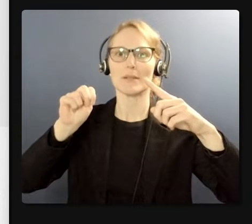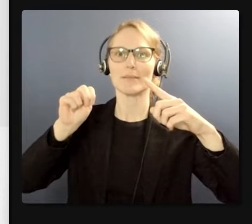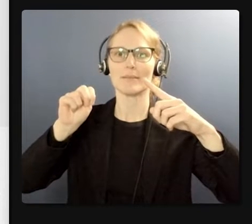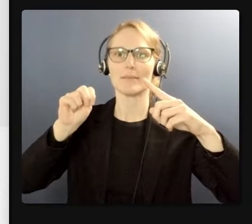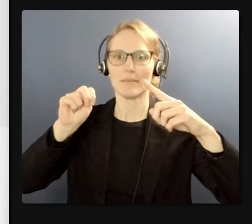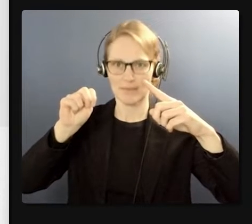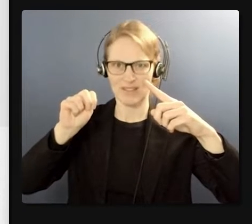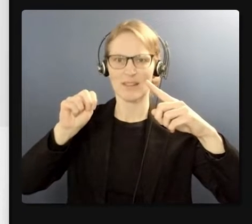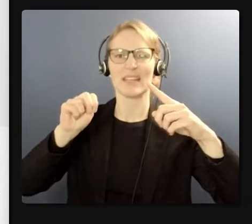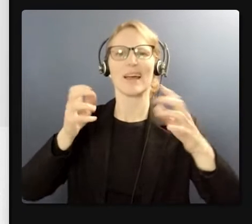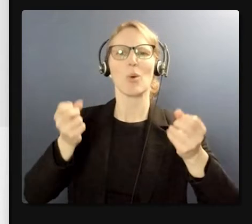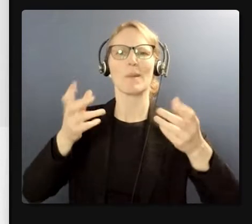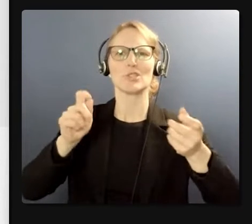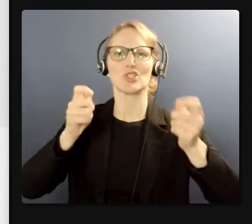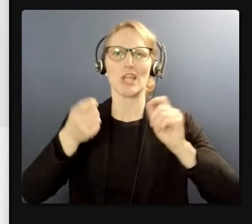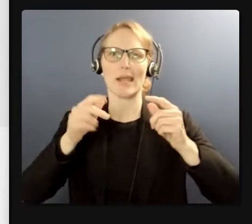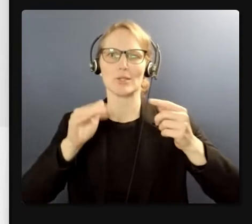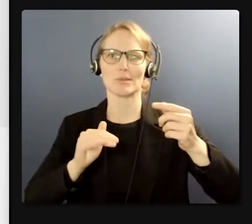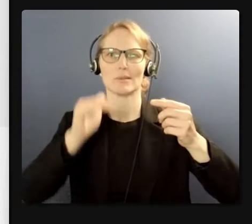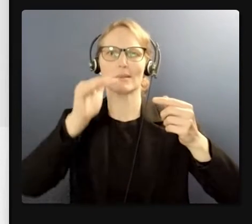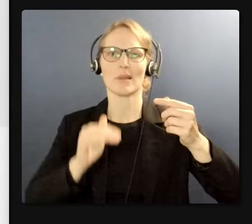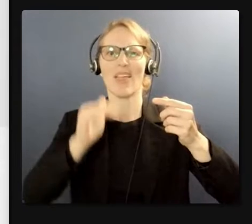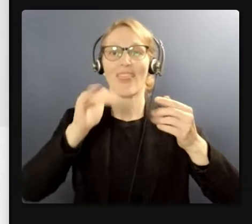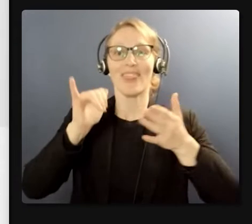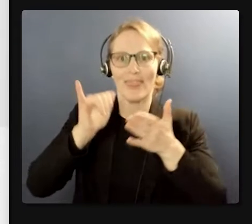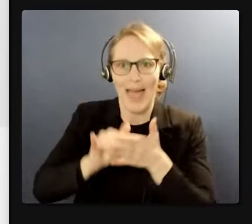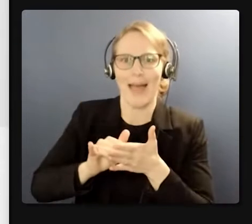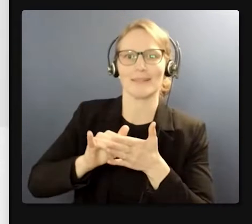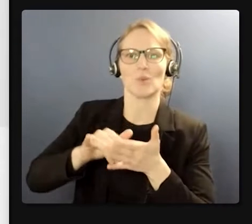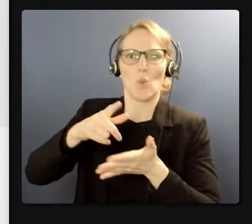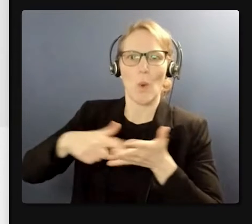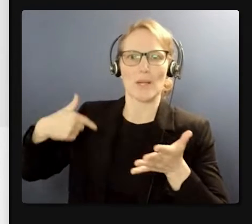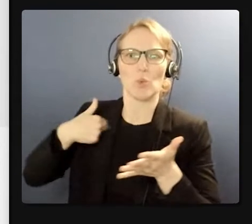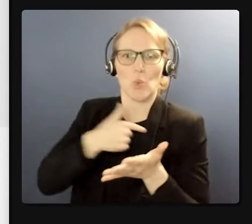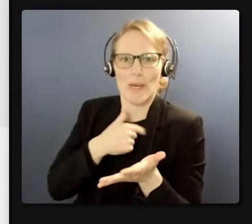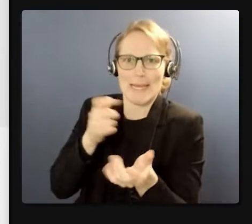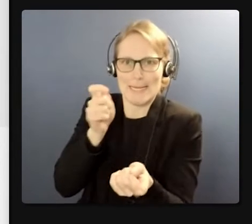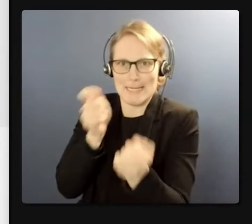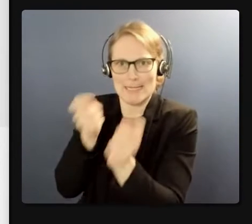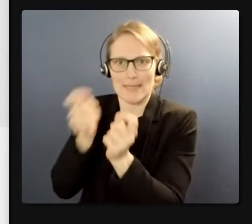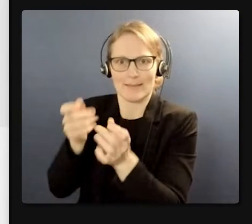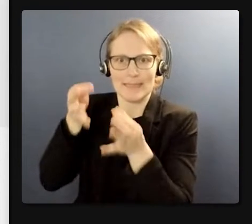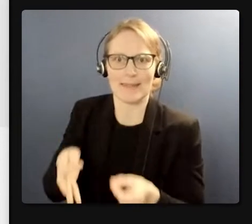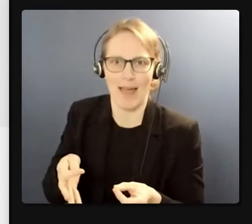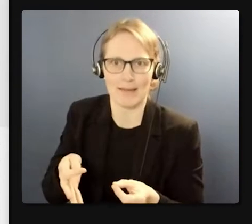the first one used zero point two, which was the unit is centimeters